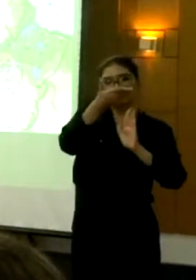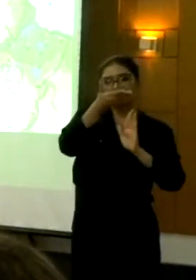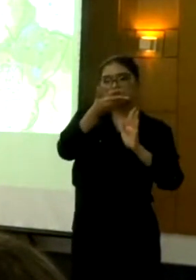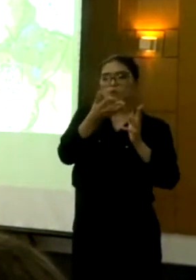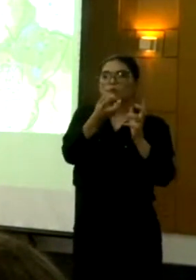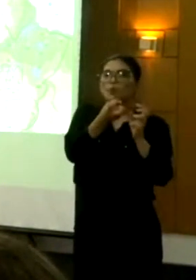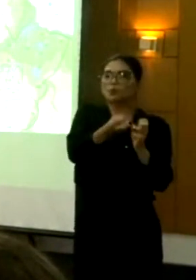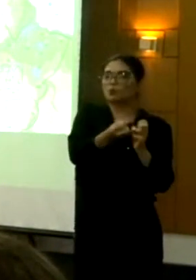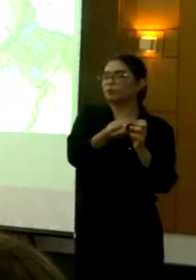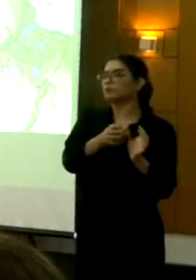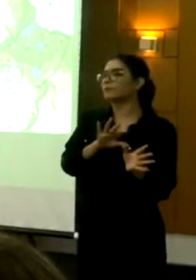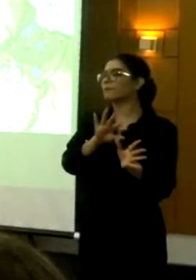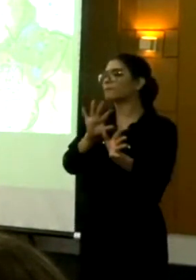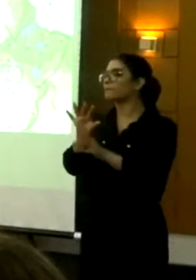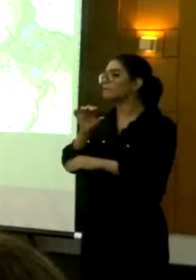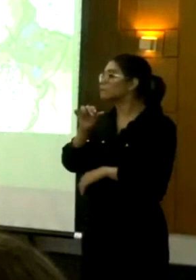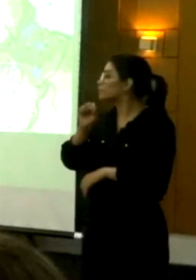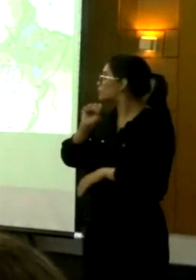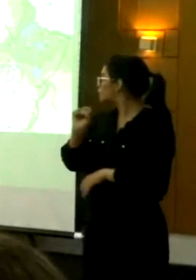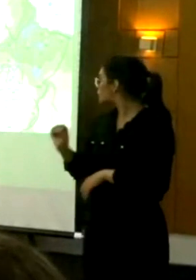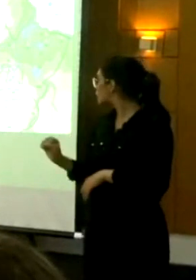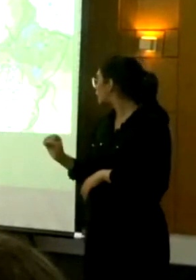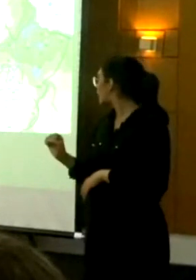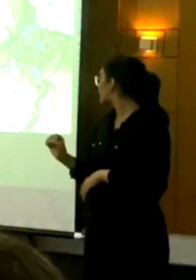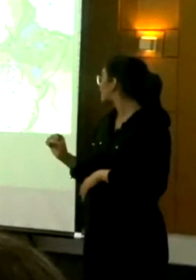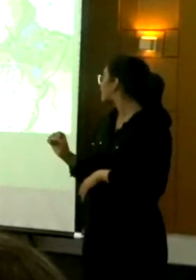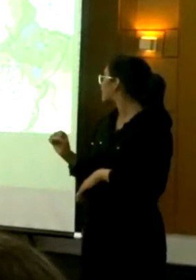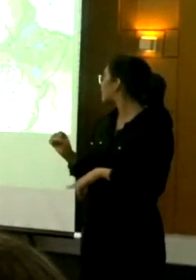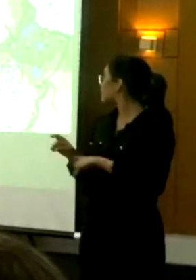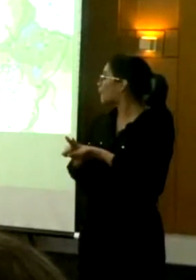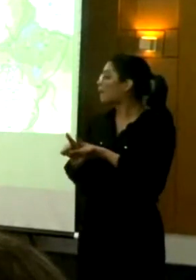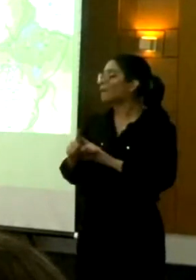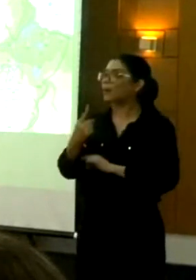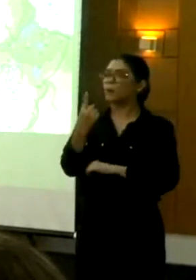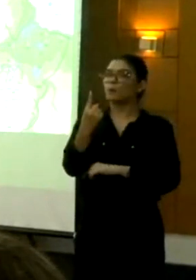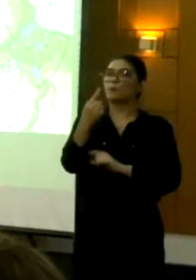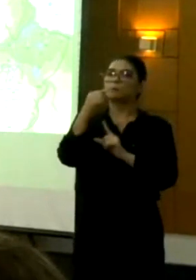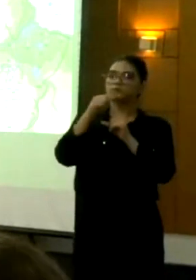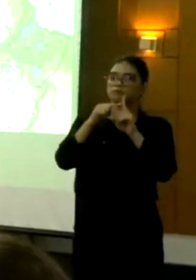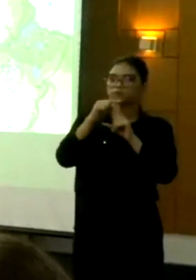has an increase of 1 degree and a decrease of almost 10%